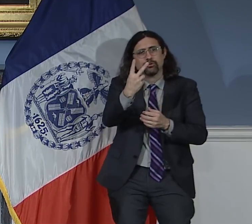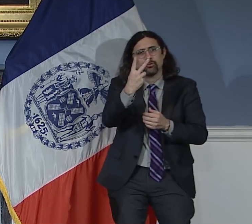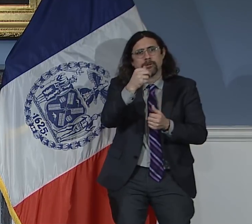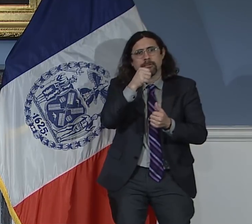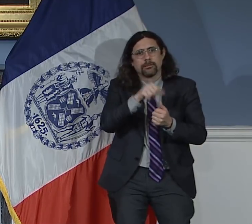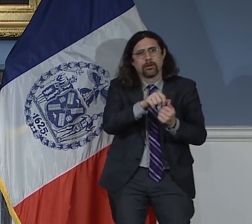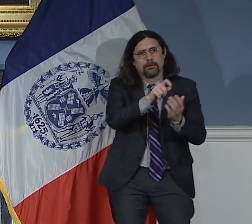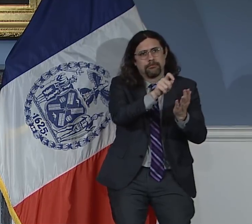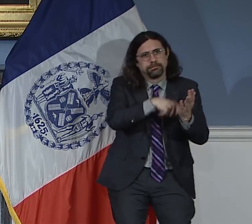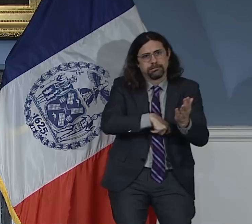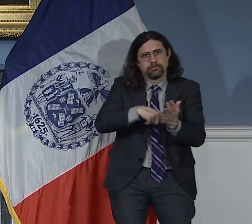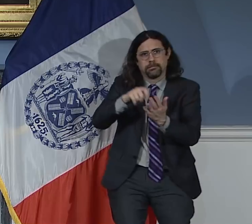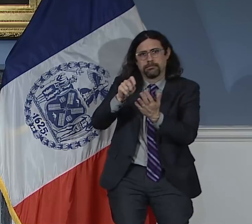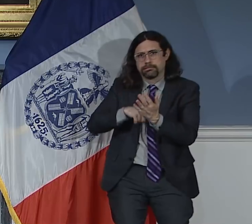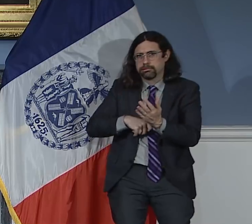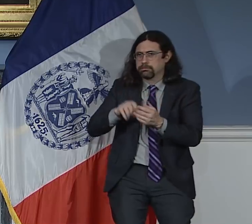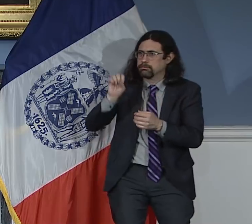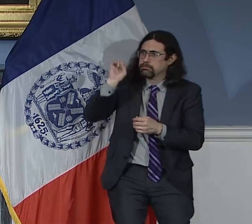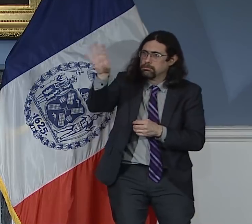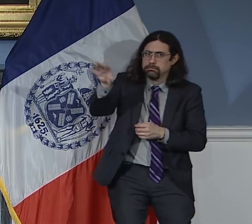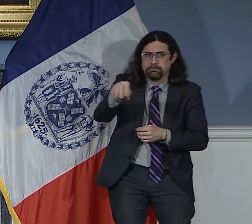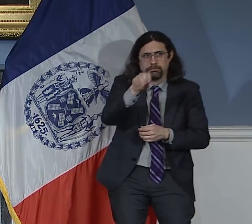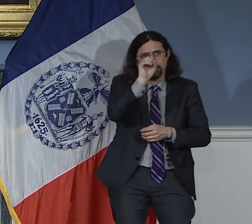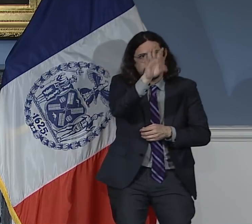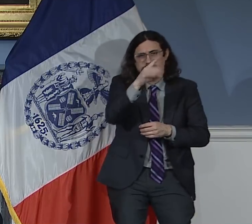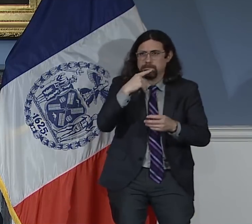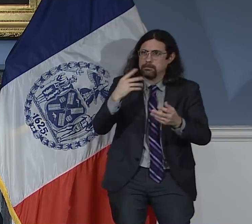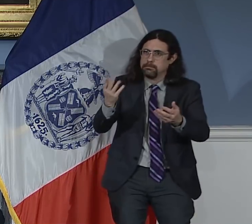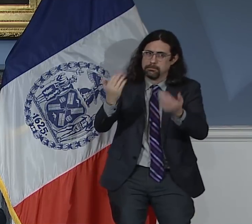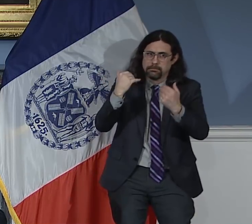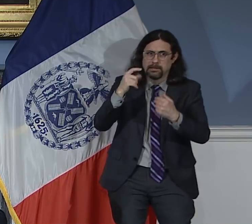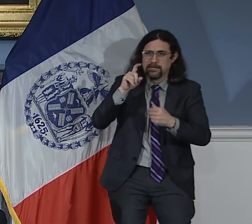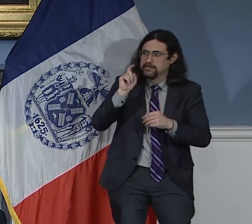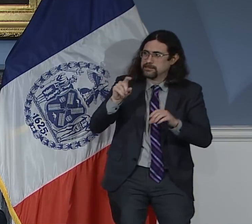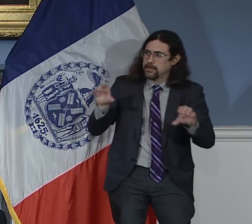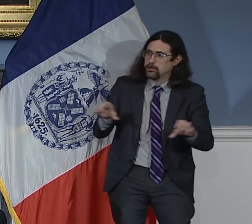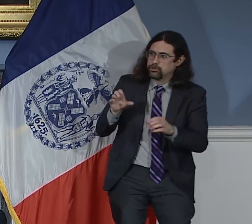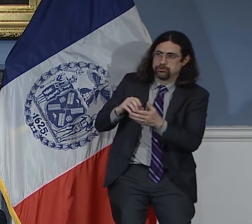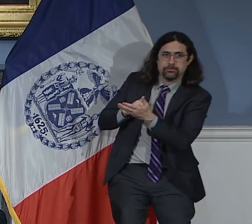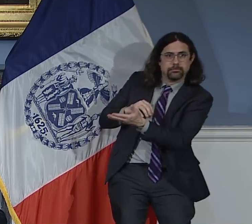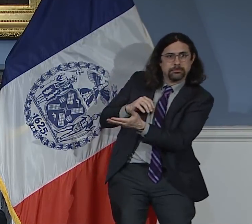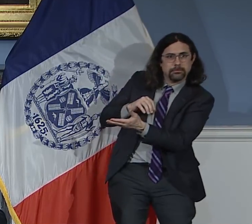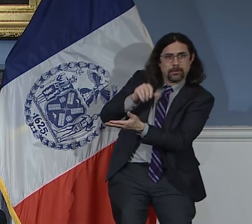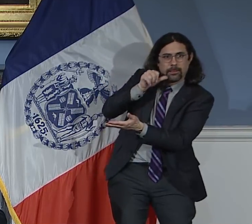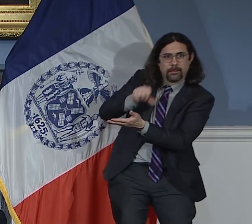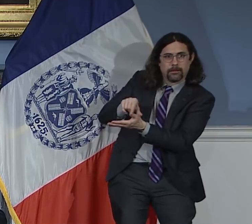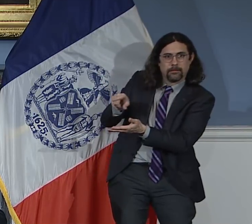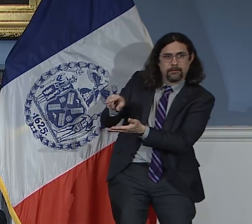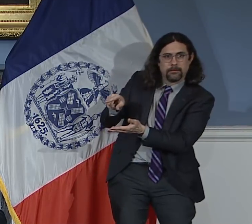WEEK, AND I'LL BE SENDING MANY MORE, TRYING TO GET ACTION. AND LETTERS ARE JUST A WAY OF MAKIN10G 0% CLEAR